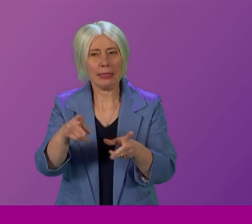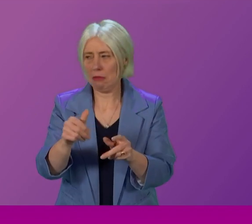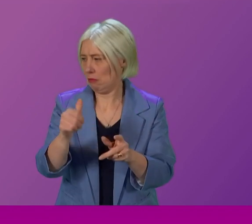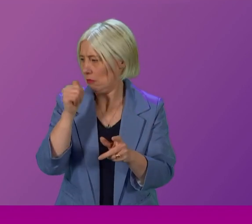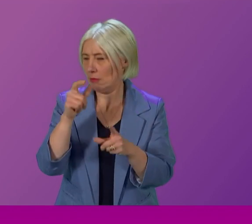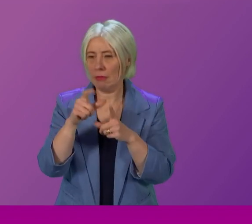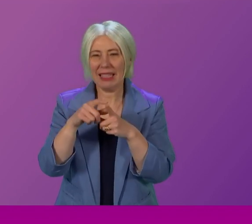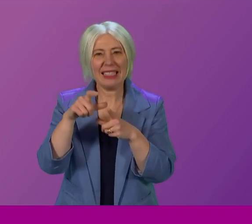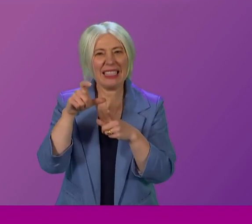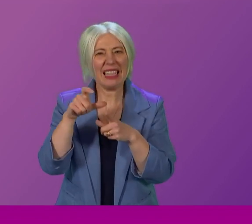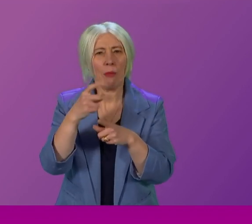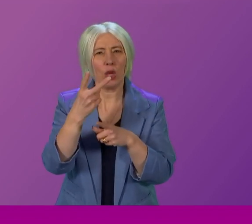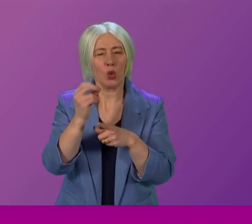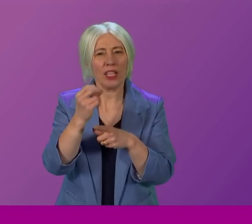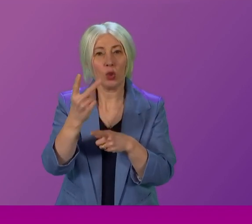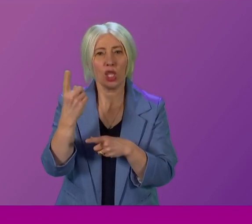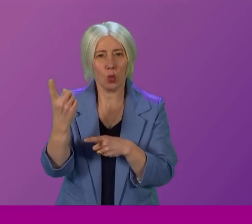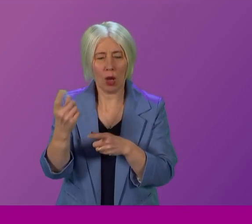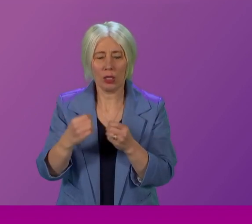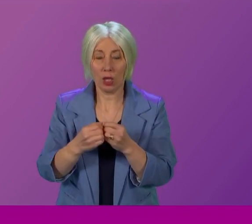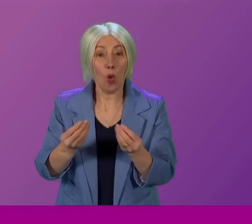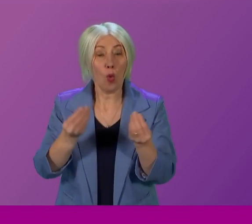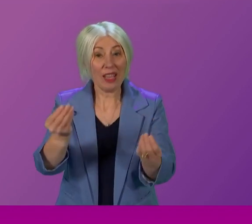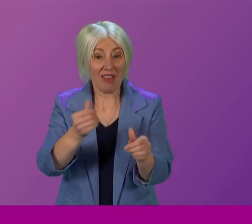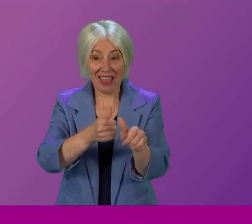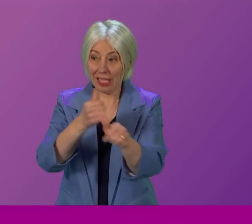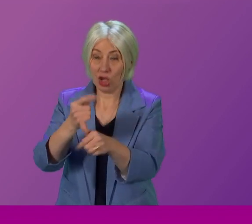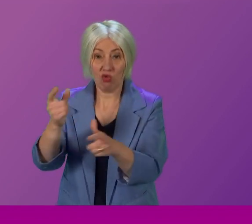to give industry additional time to prepare,